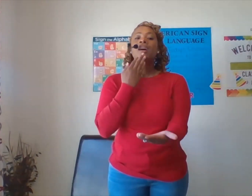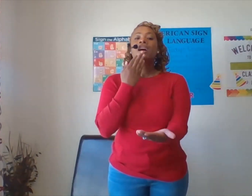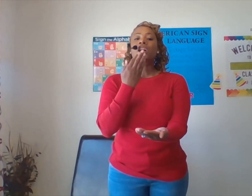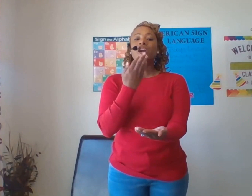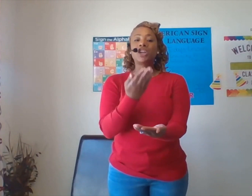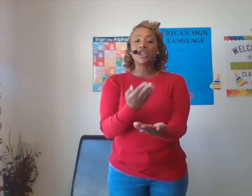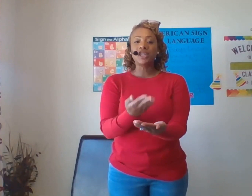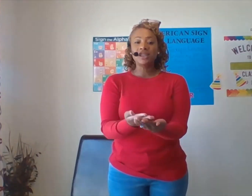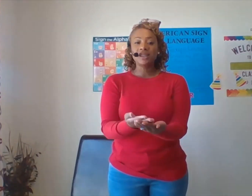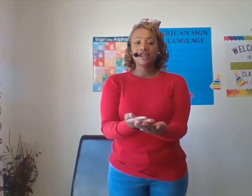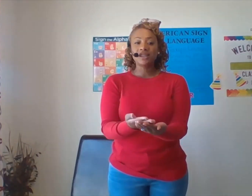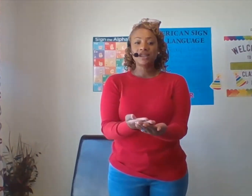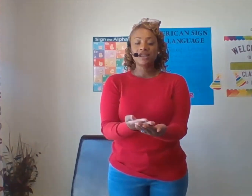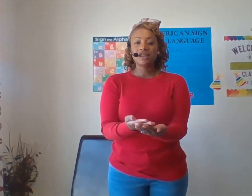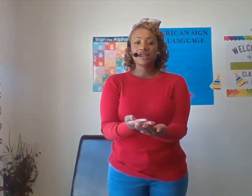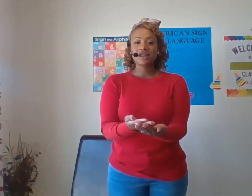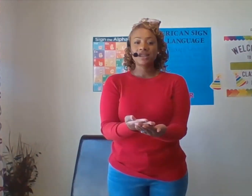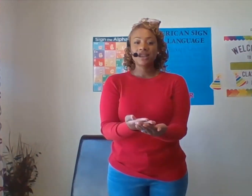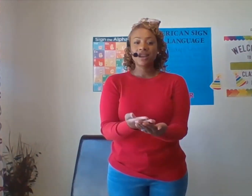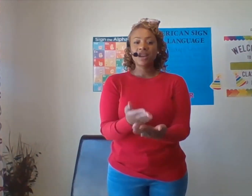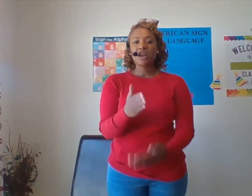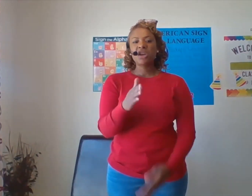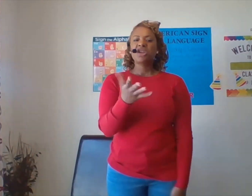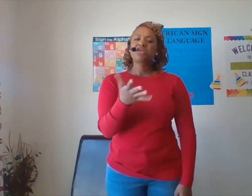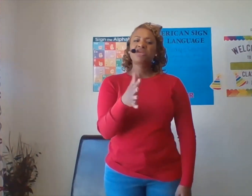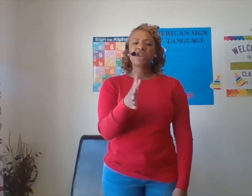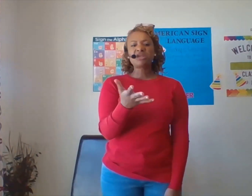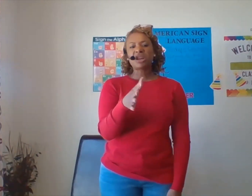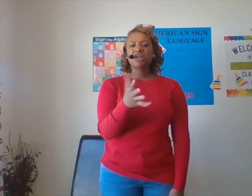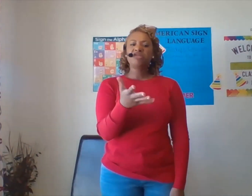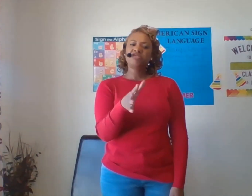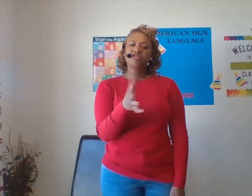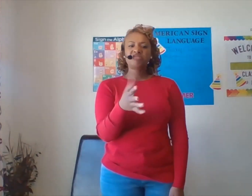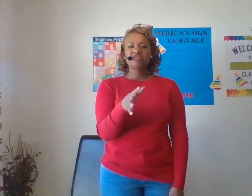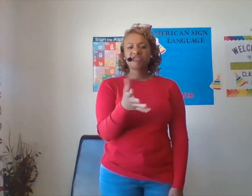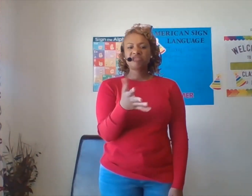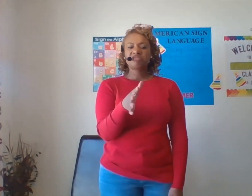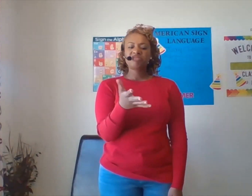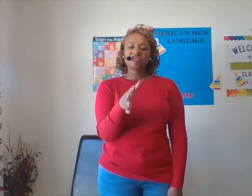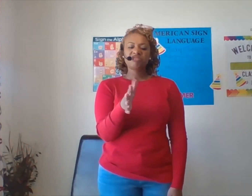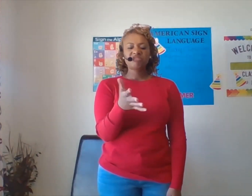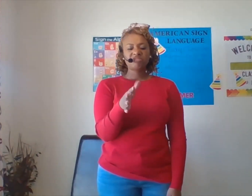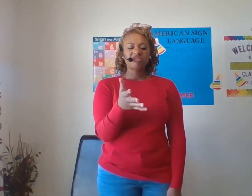good so so